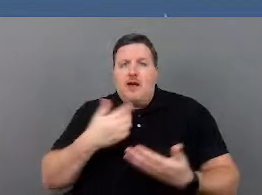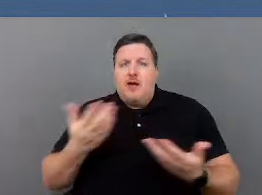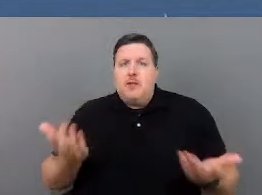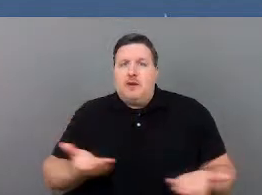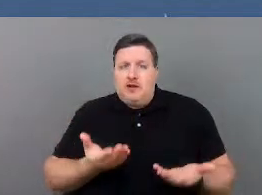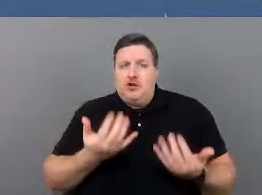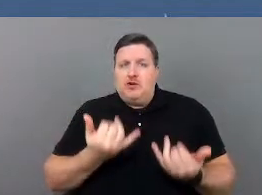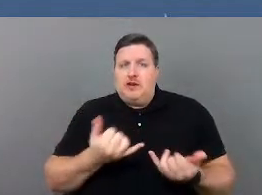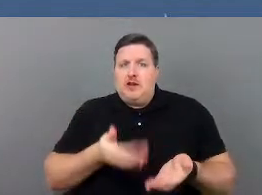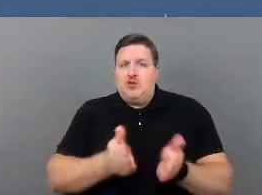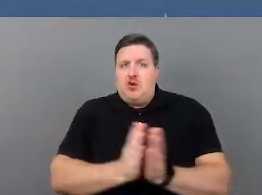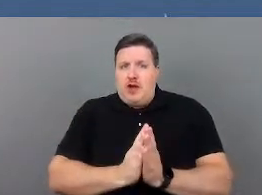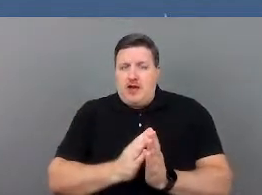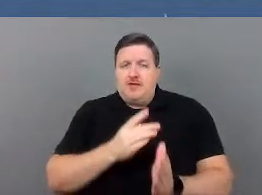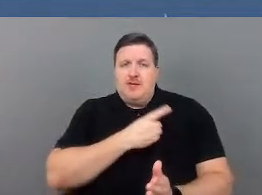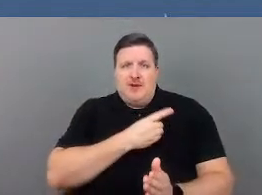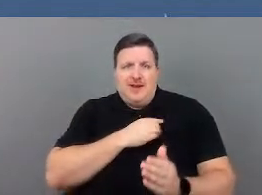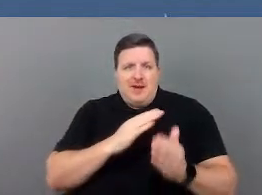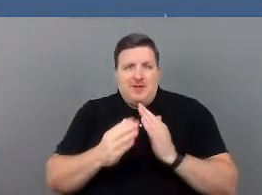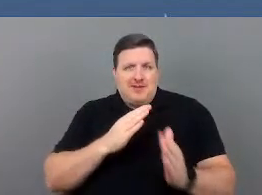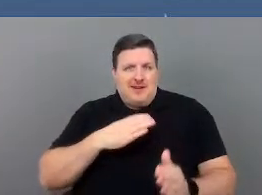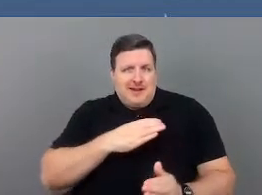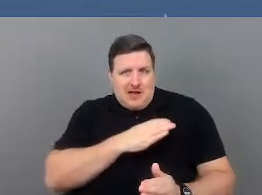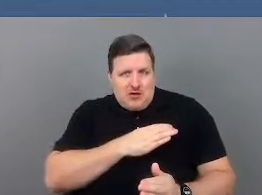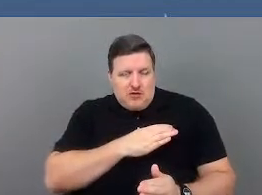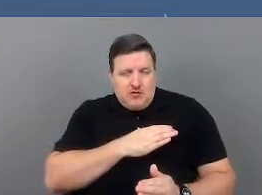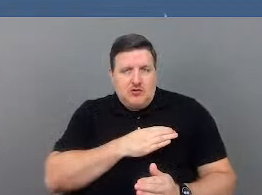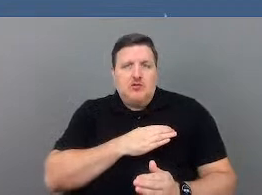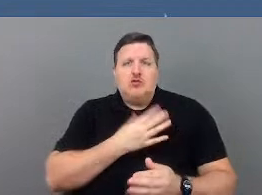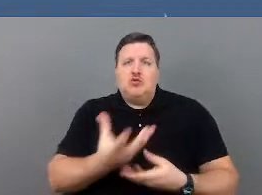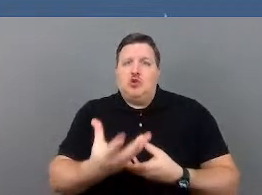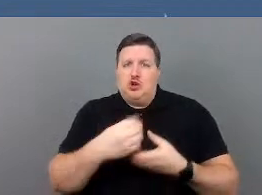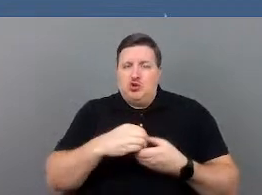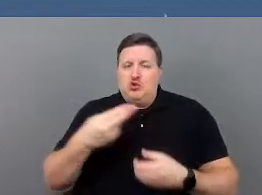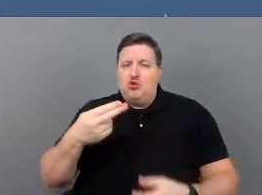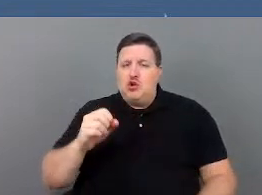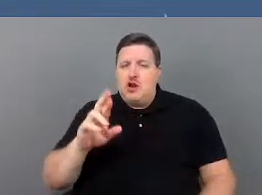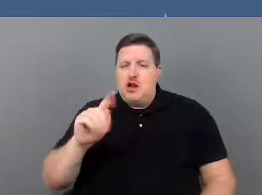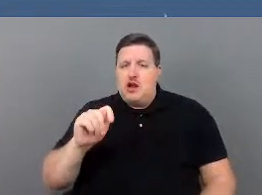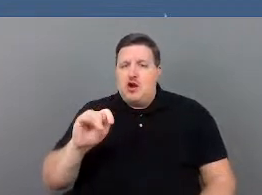MY SON AND I LOVE OUR COMMUNITY AT HERITAGE PARK. IT HAS A LOT OF YOUTH PROGRAMS AND RICH HISTORY AND